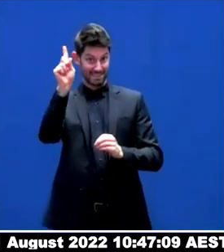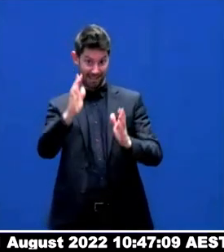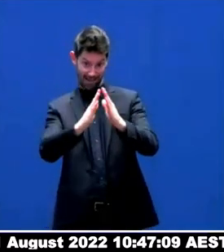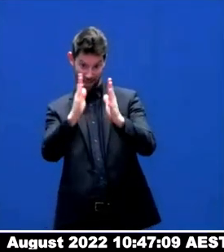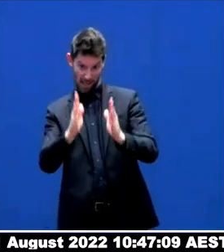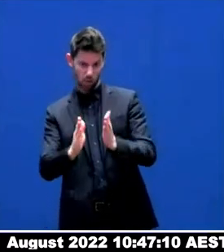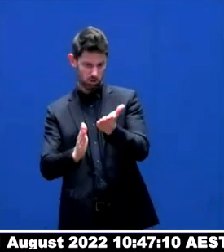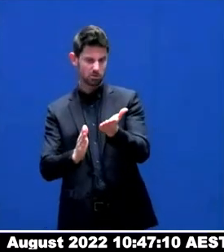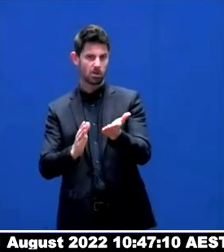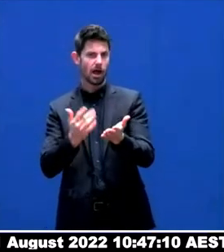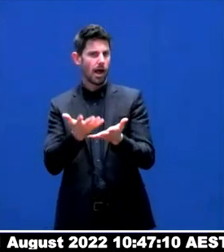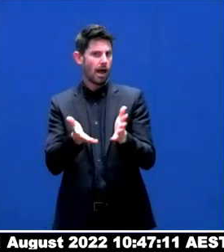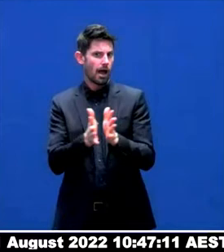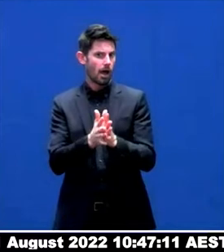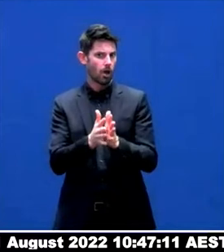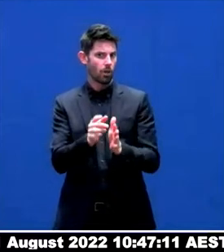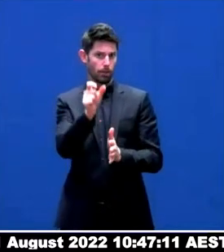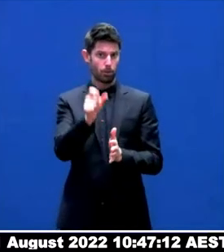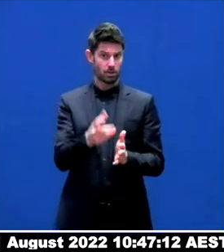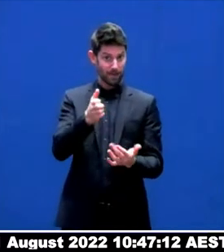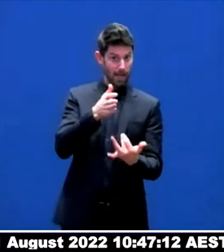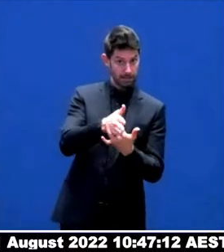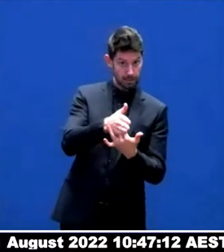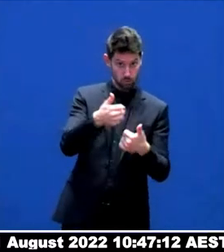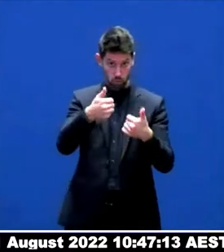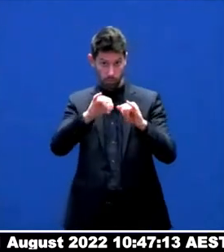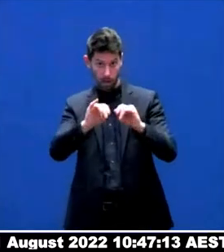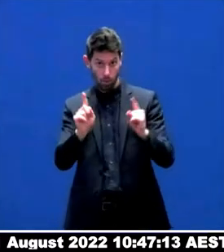somebody might have access within the dwelling, but when you look at these